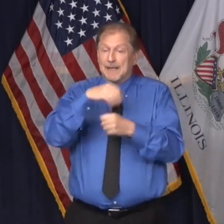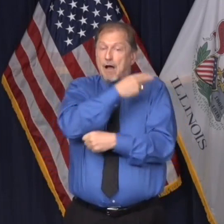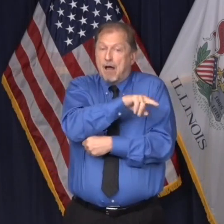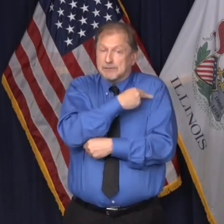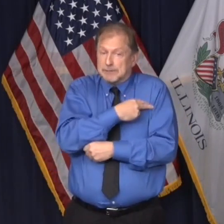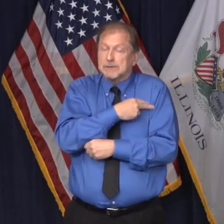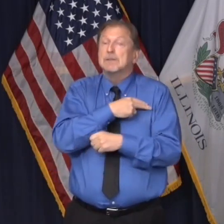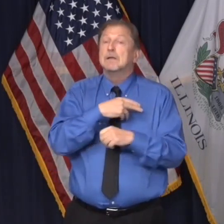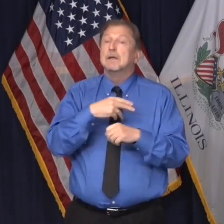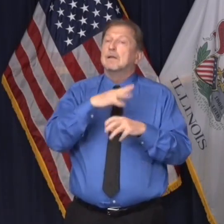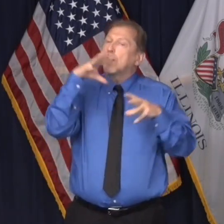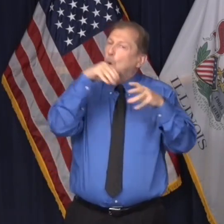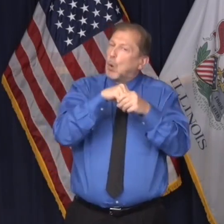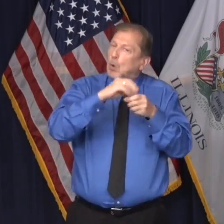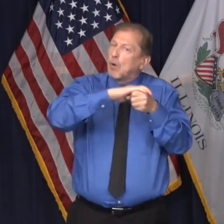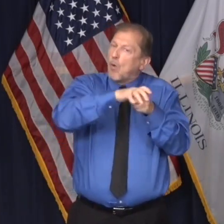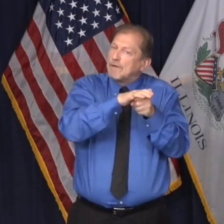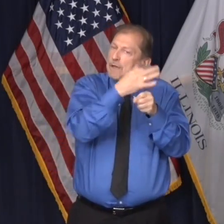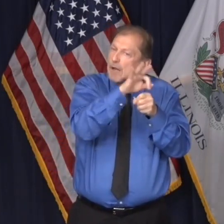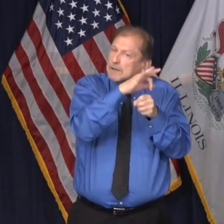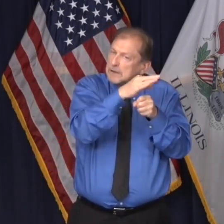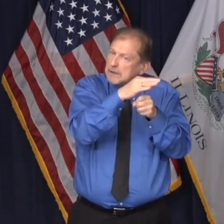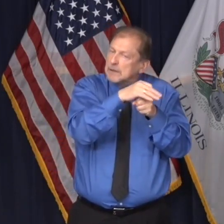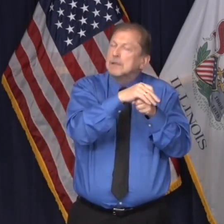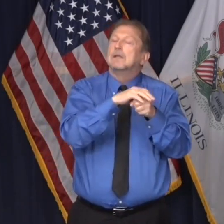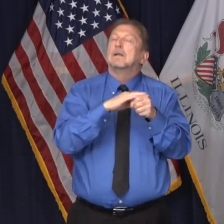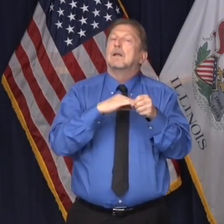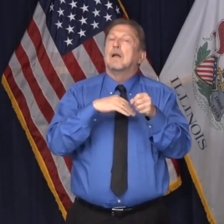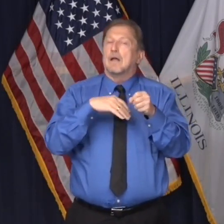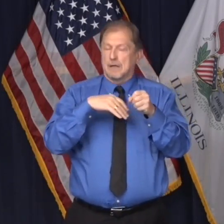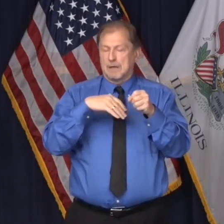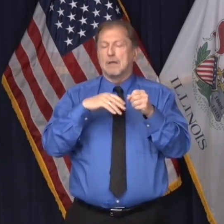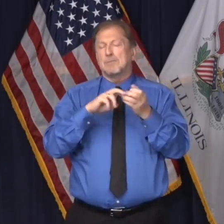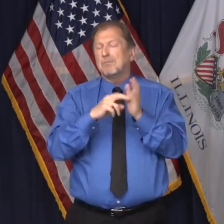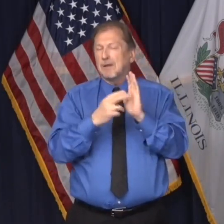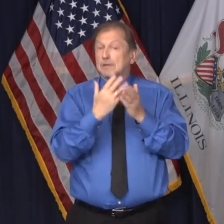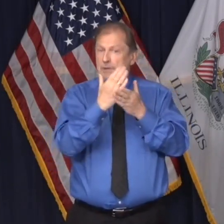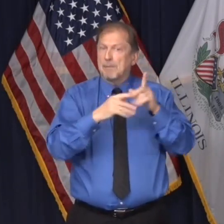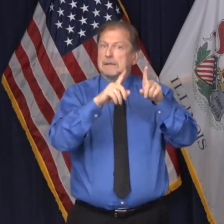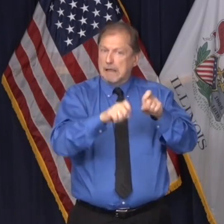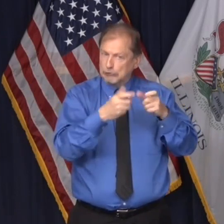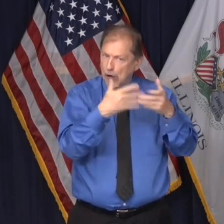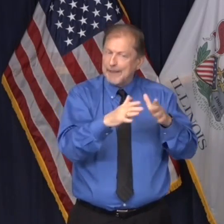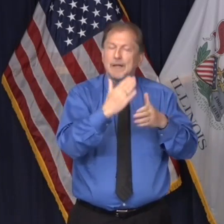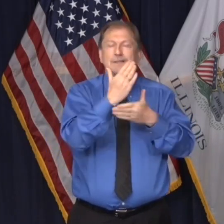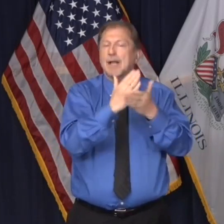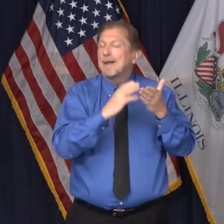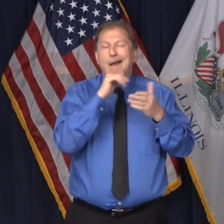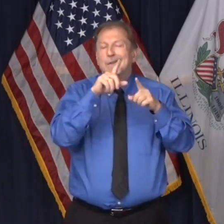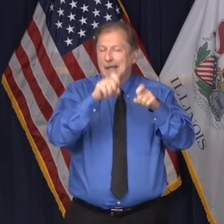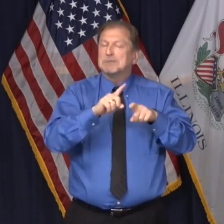NUMBERS OVER THE LAST MONTH. THE TOTAL NUMBER -- THAT'S THE TOTAL NUMBER OF BOTH COVID-19